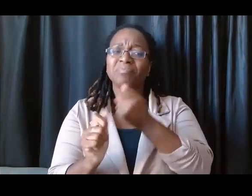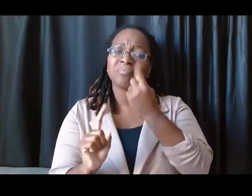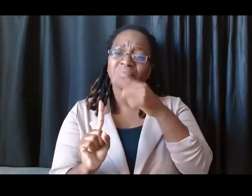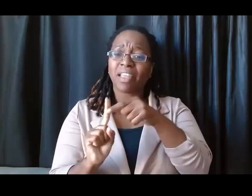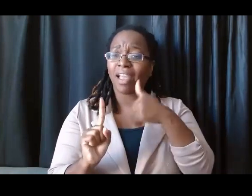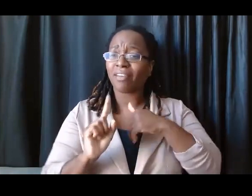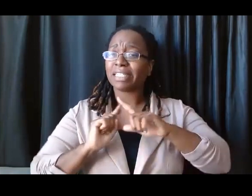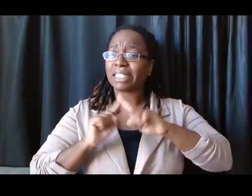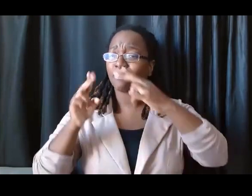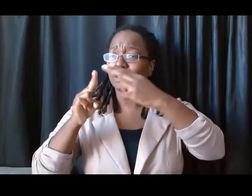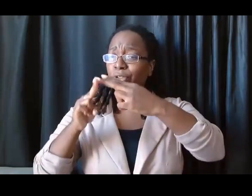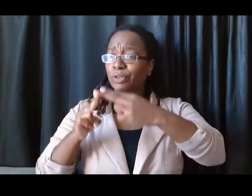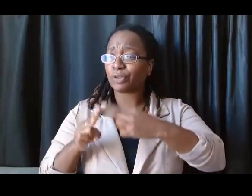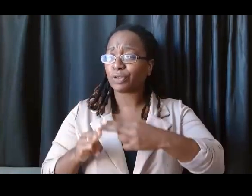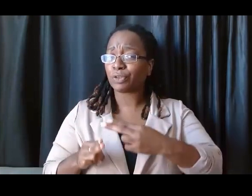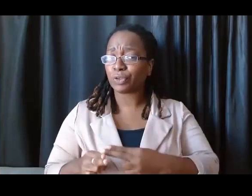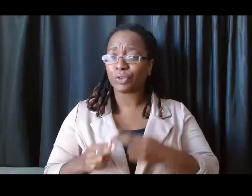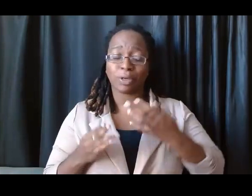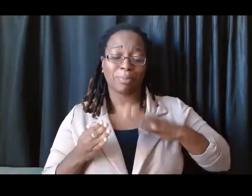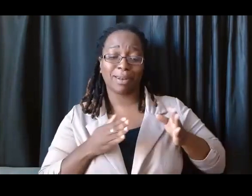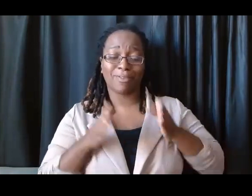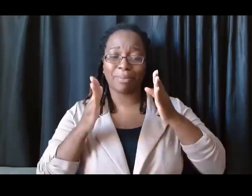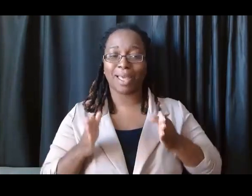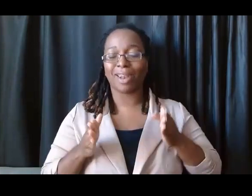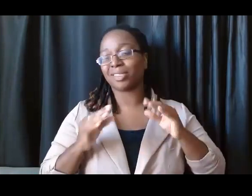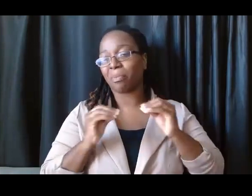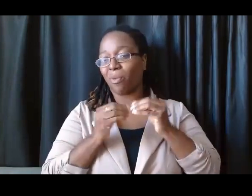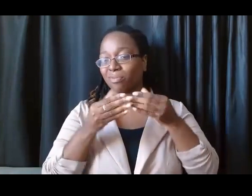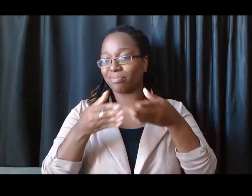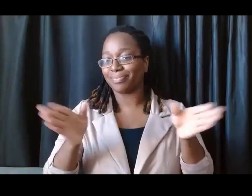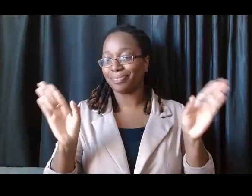It is more of a generic term. So some of the titles you might hear are